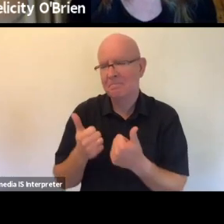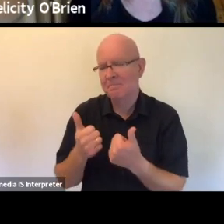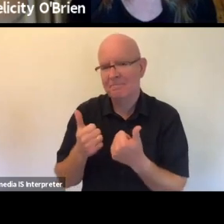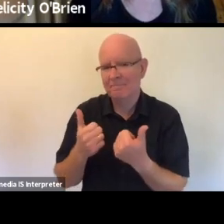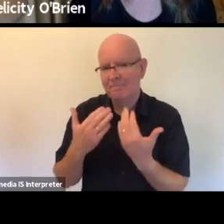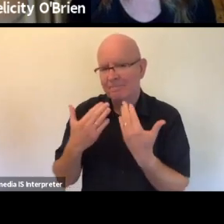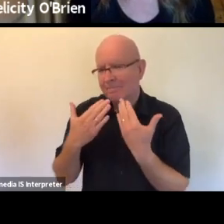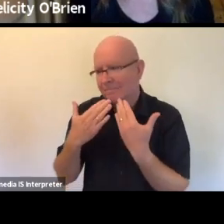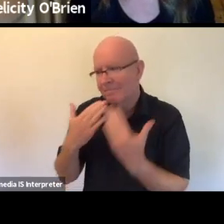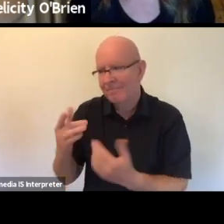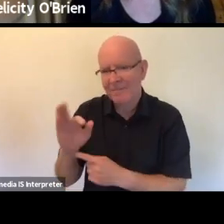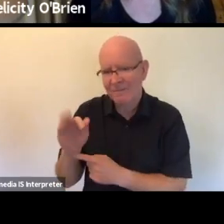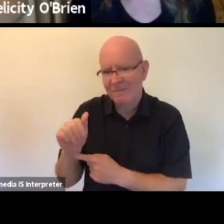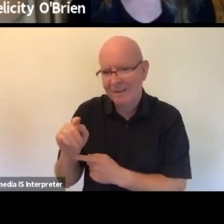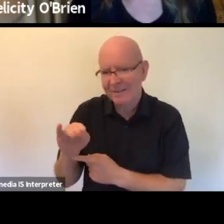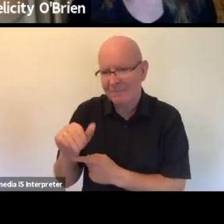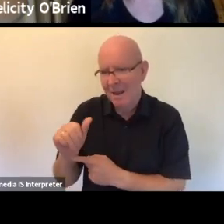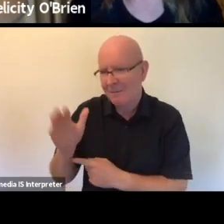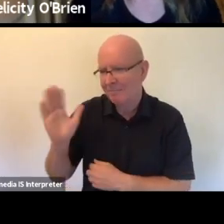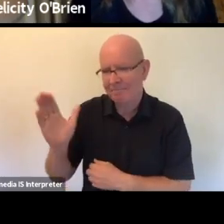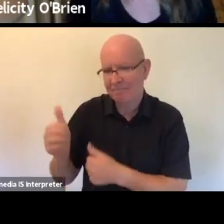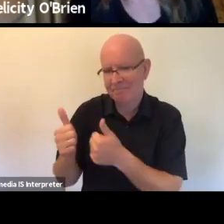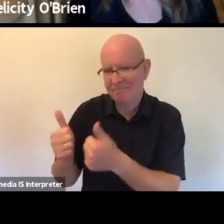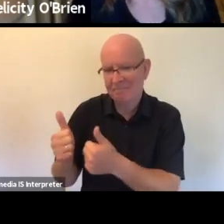And next, we have Joaozito from Timor Leste.